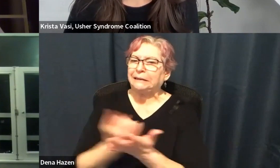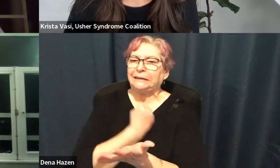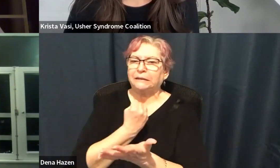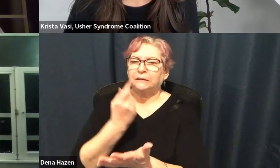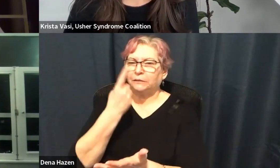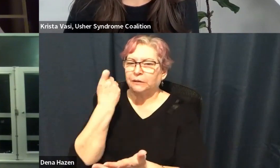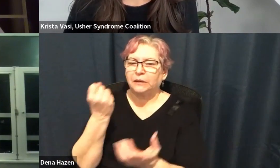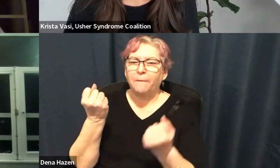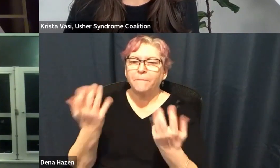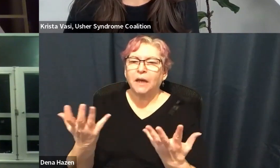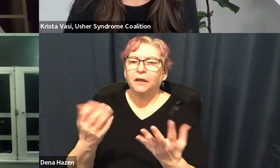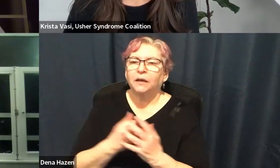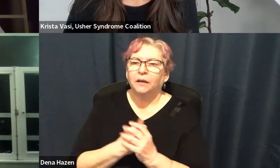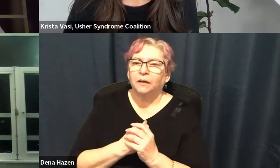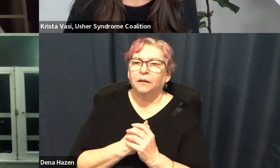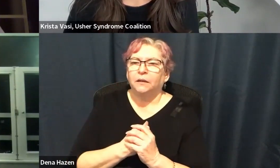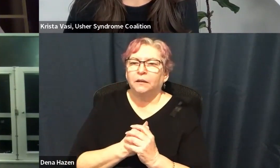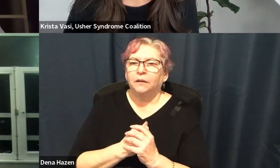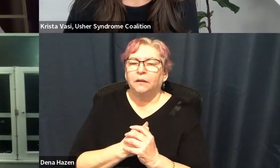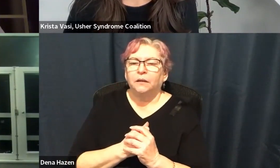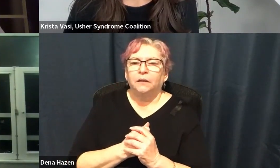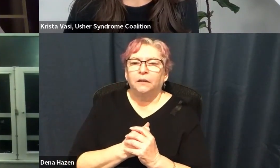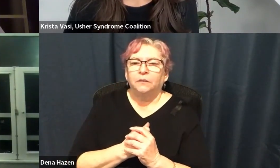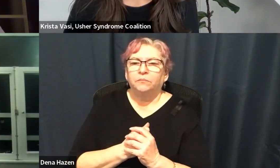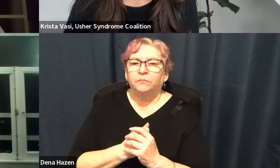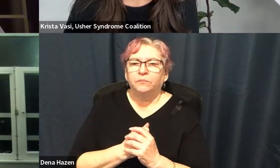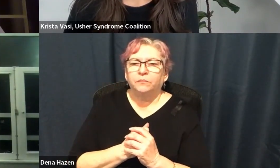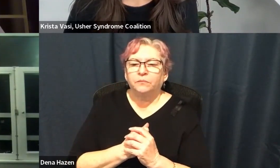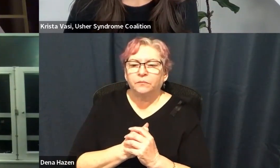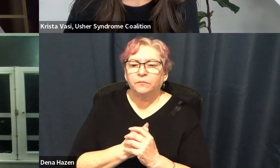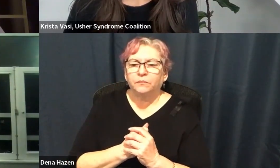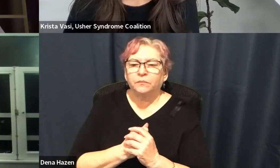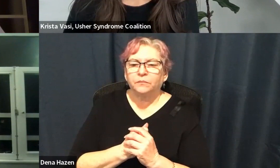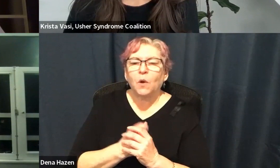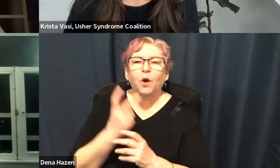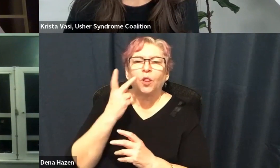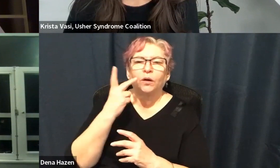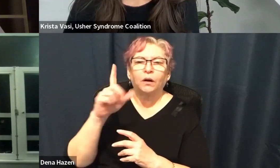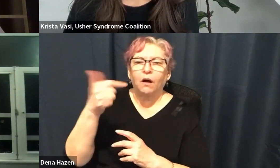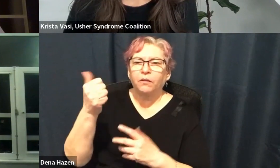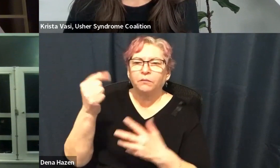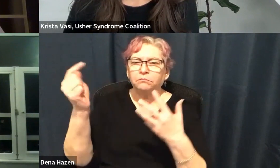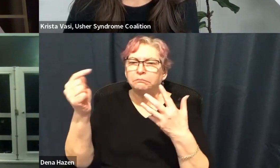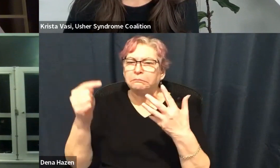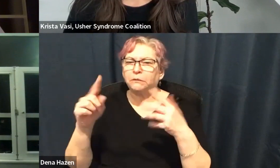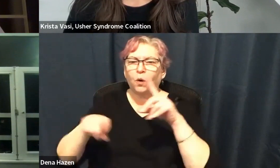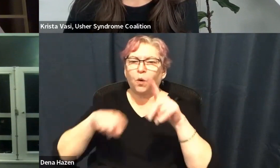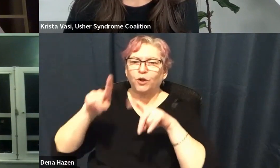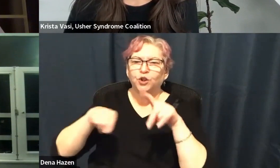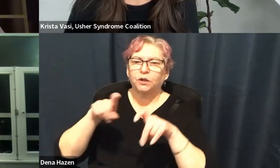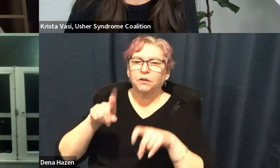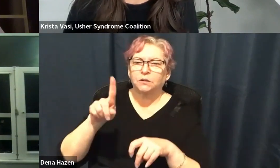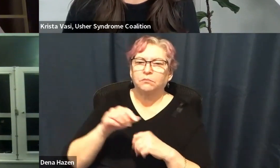Um, let's have a look at some of these. OK.